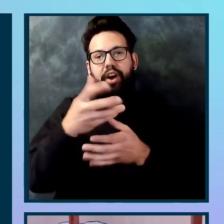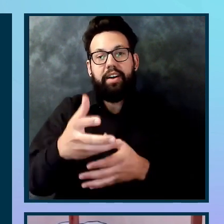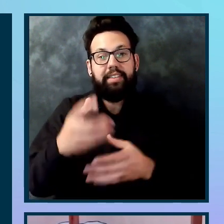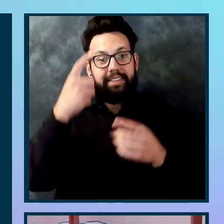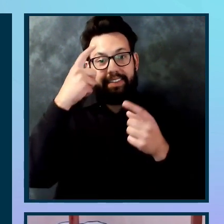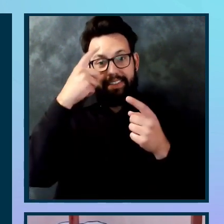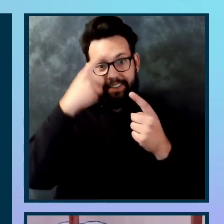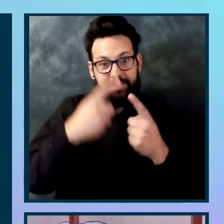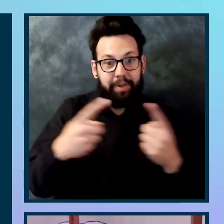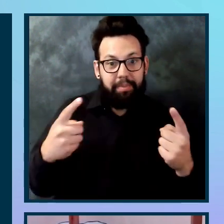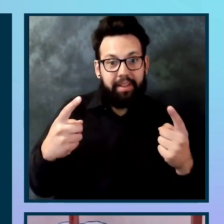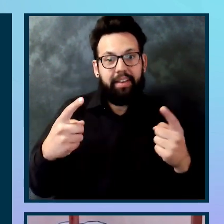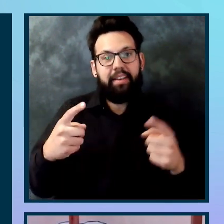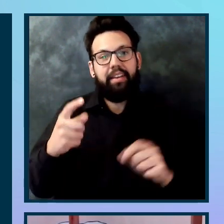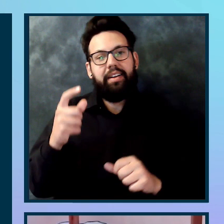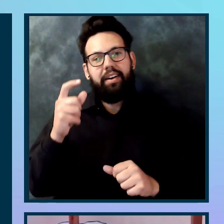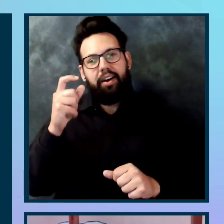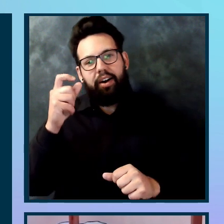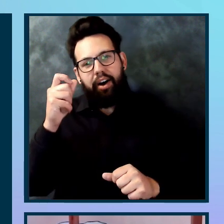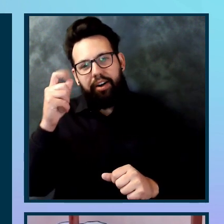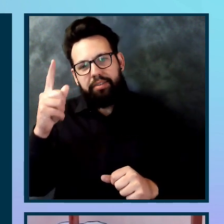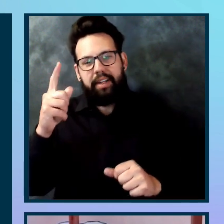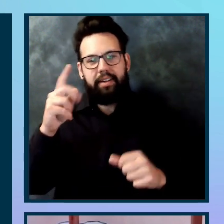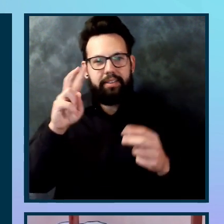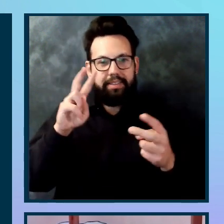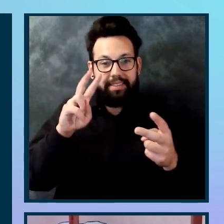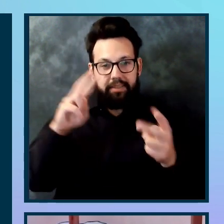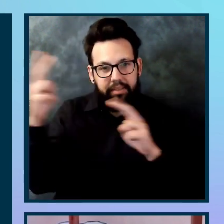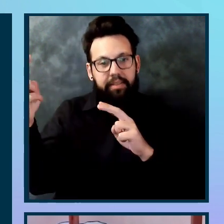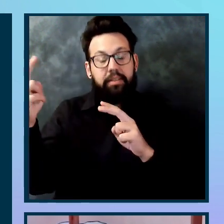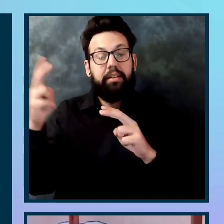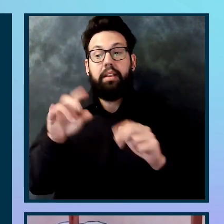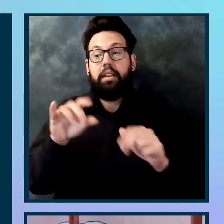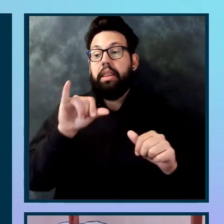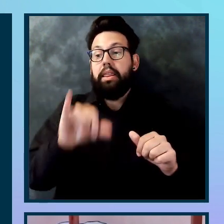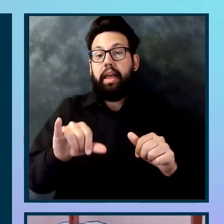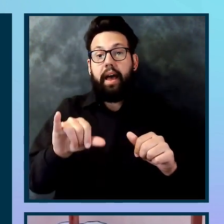and those disagreements, misunderstandings, and assumptions, then,